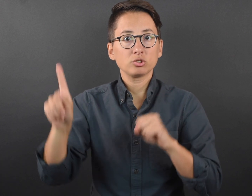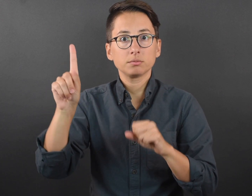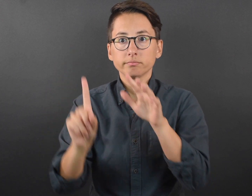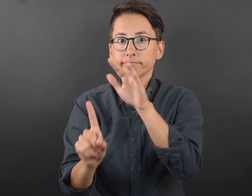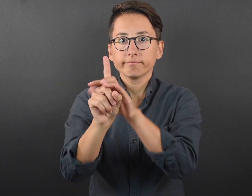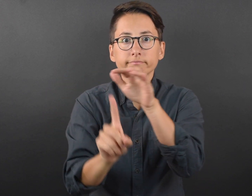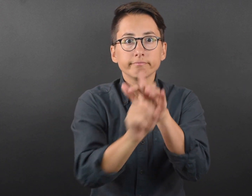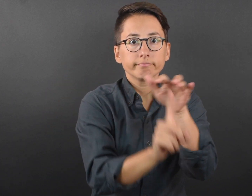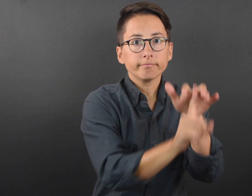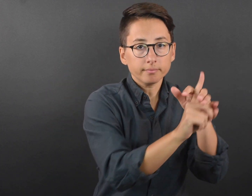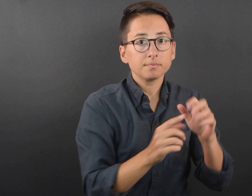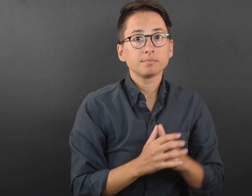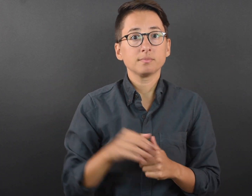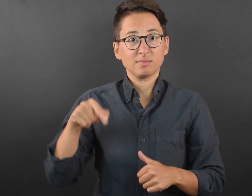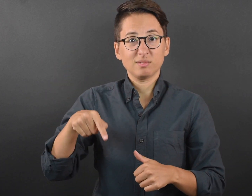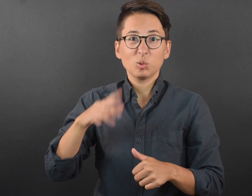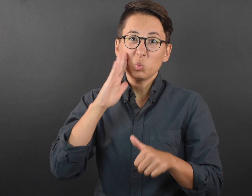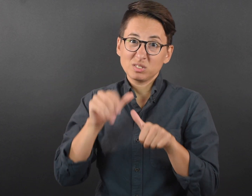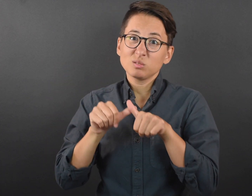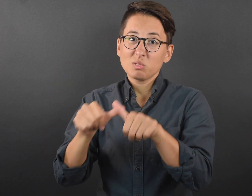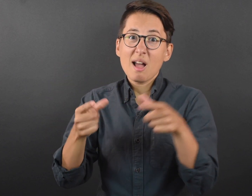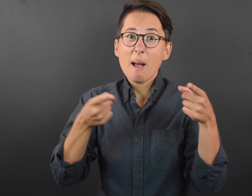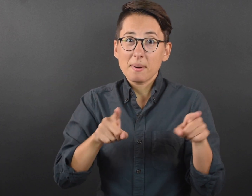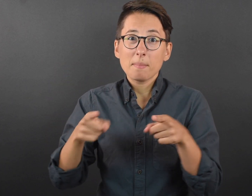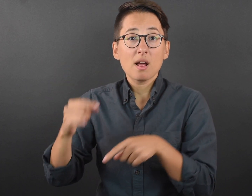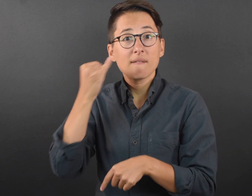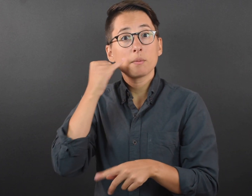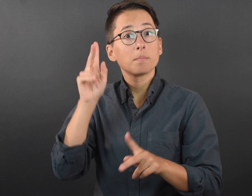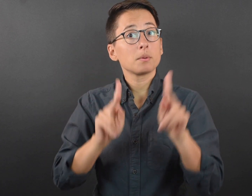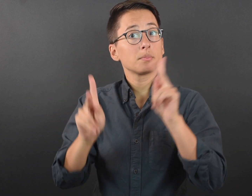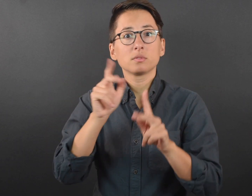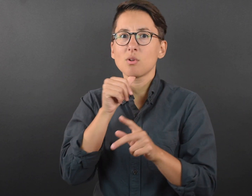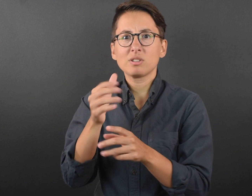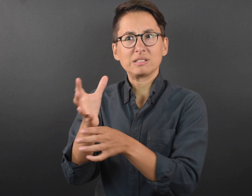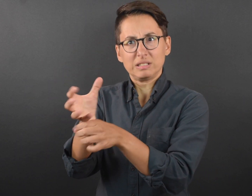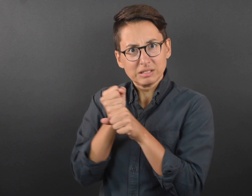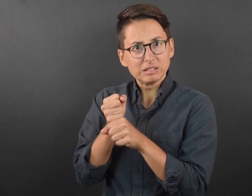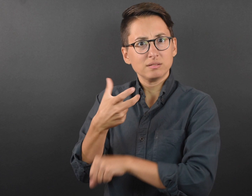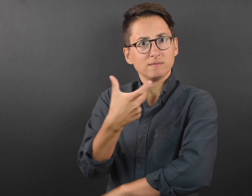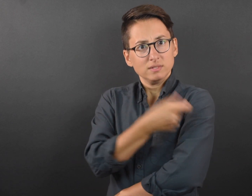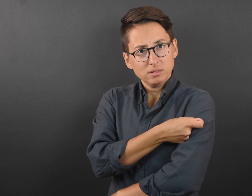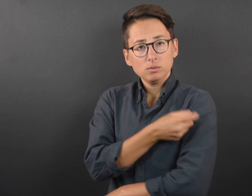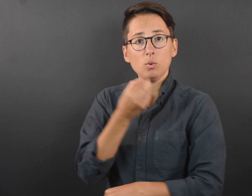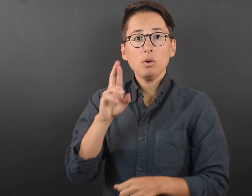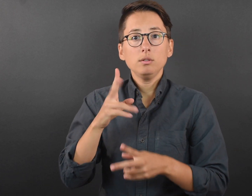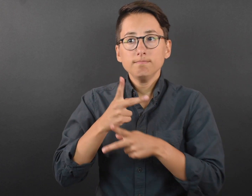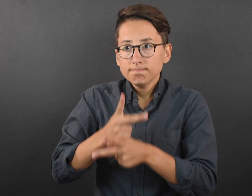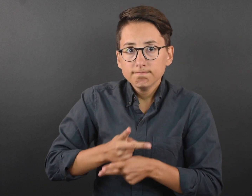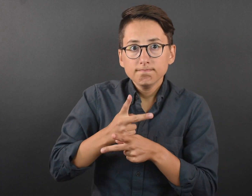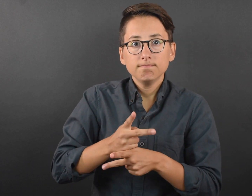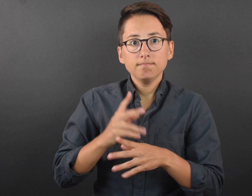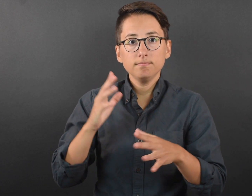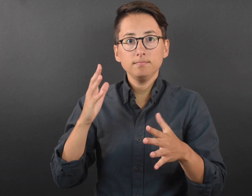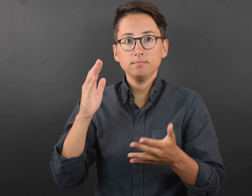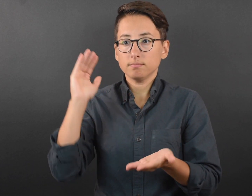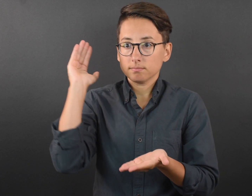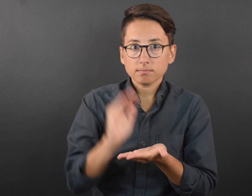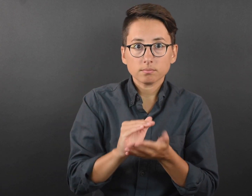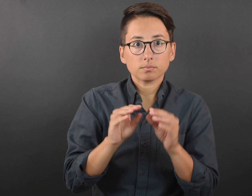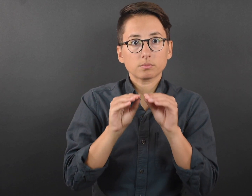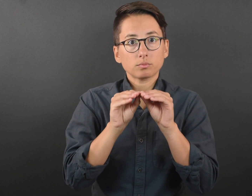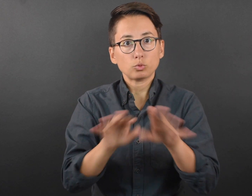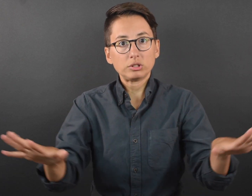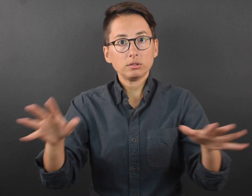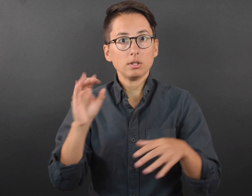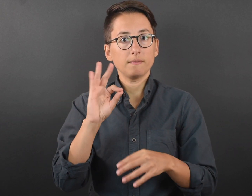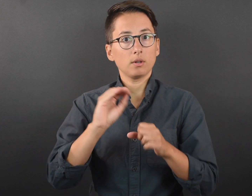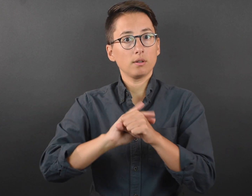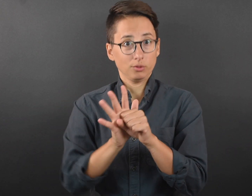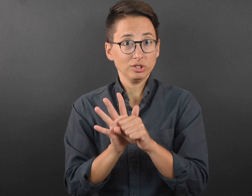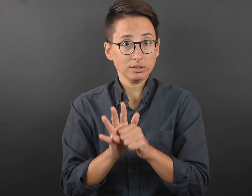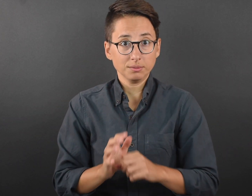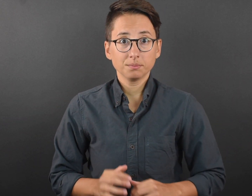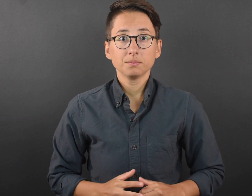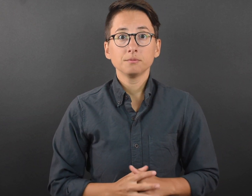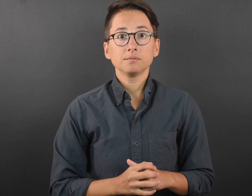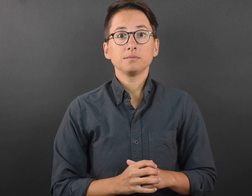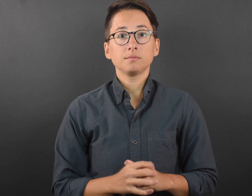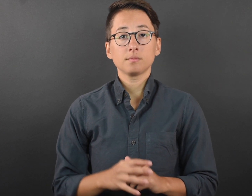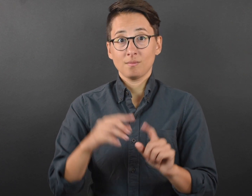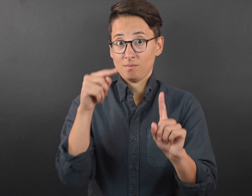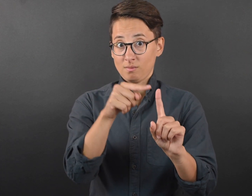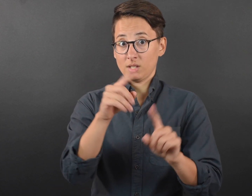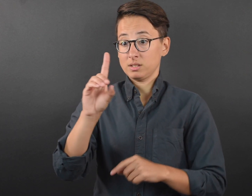vaccine, or do not take other steps to stop the spread of COVID-19.